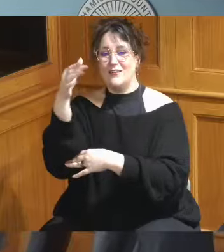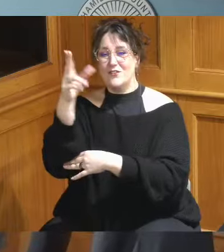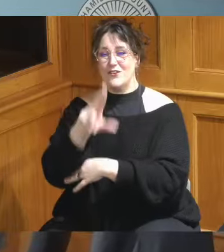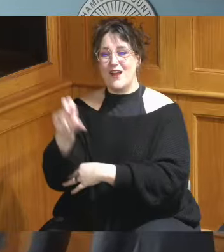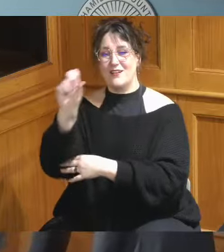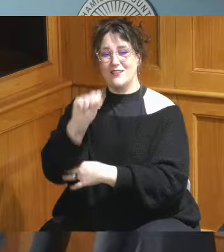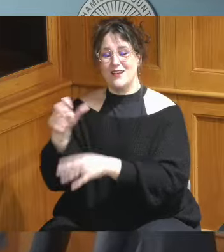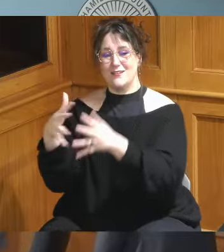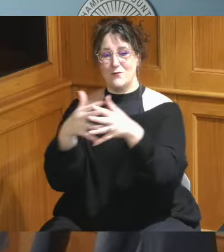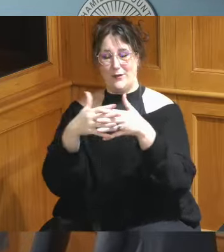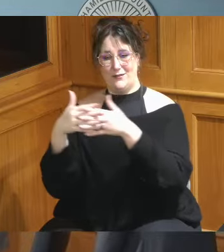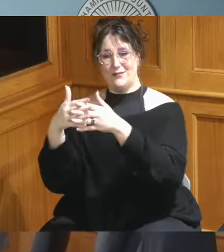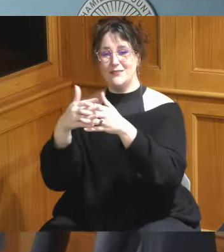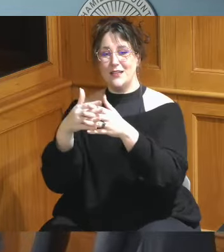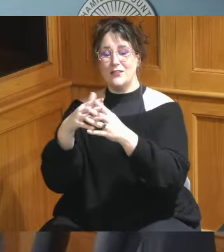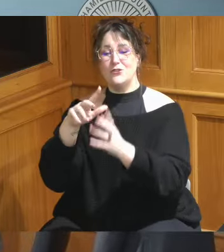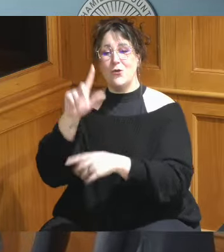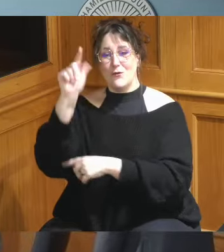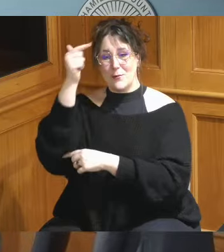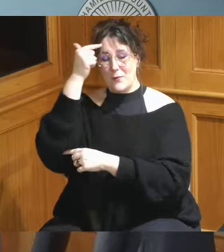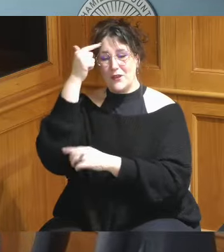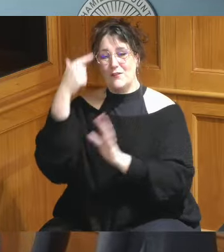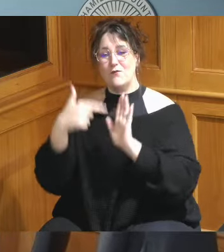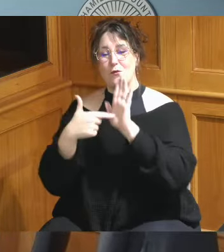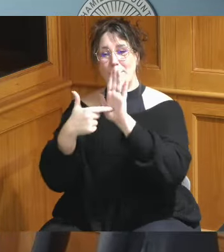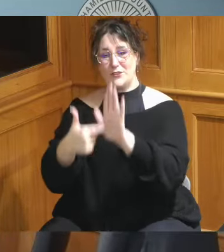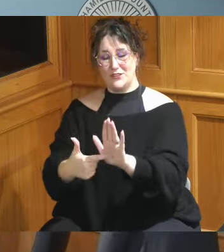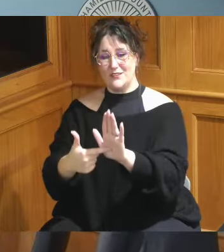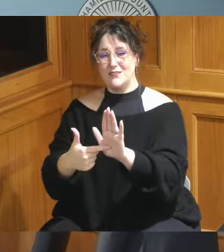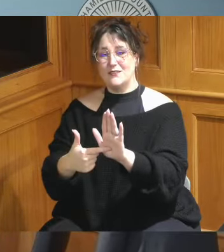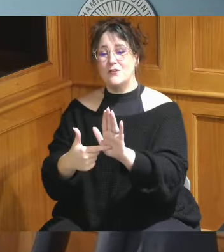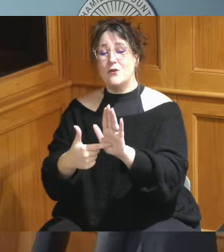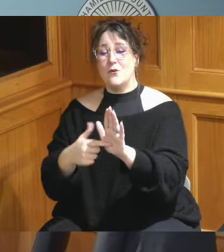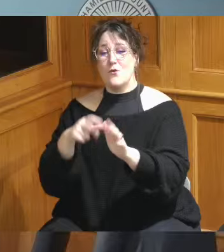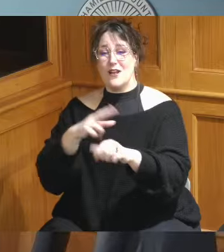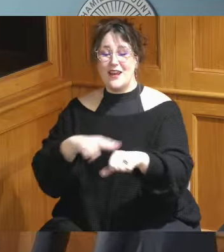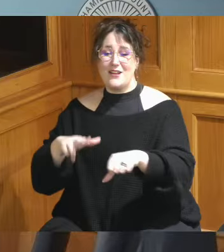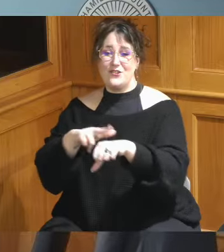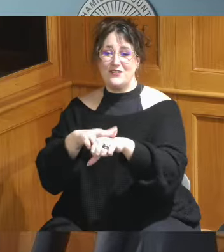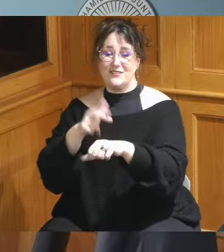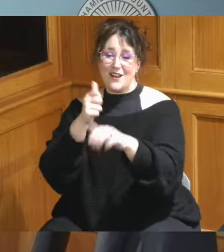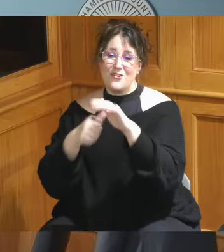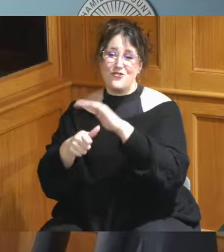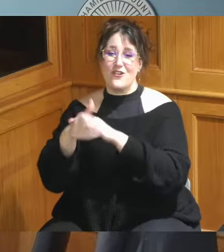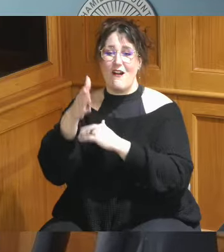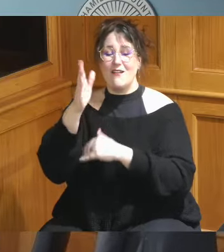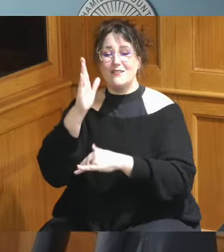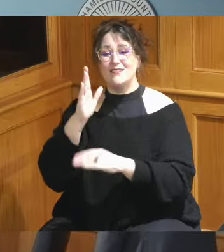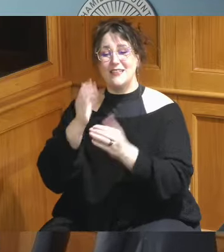United States of America and to the republic for which it stands, one nation under God,